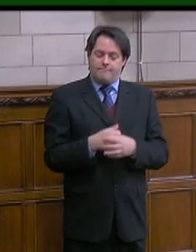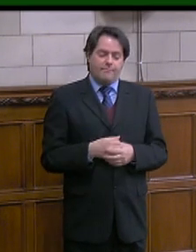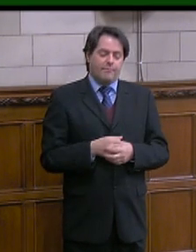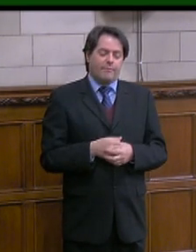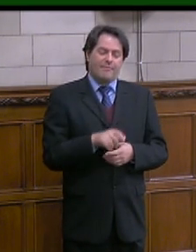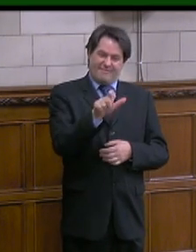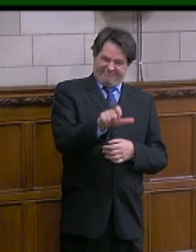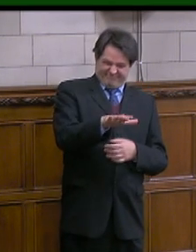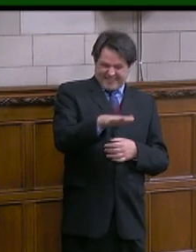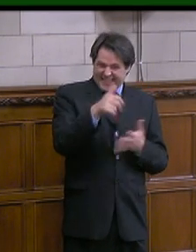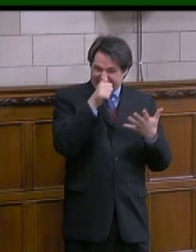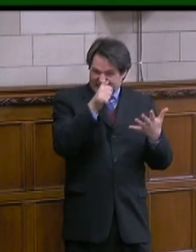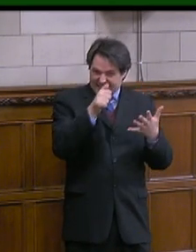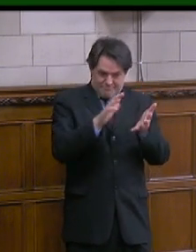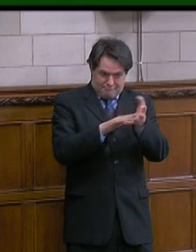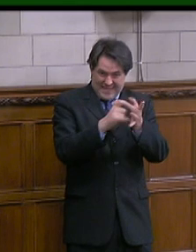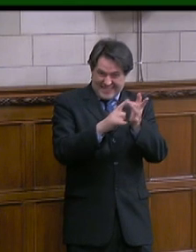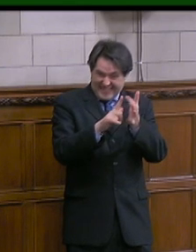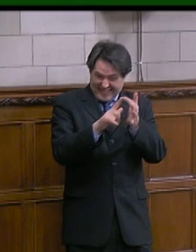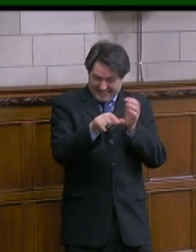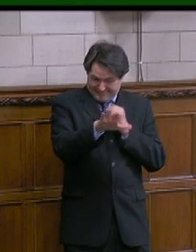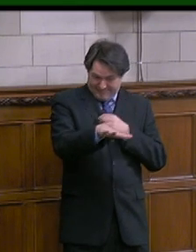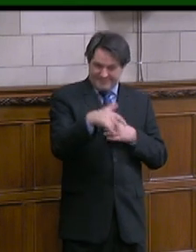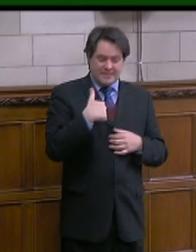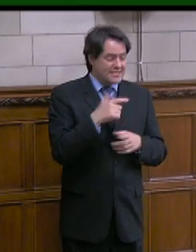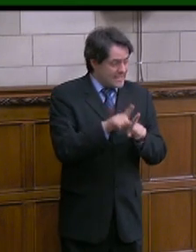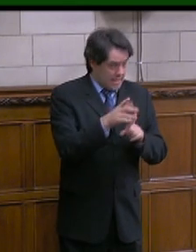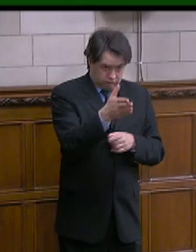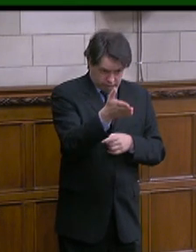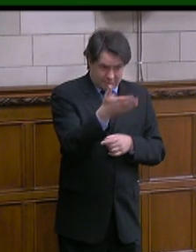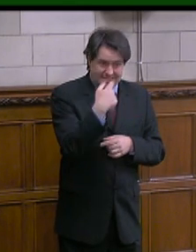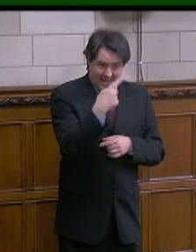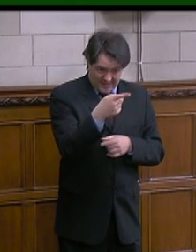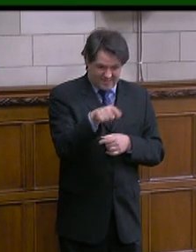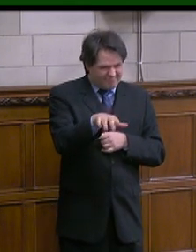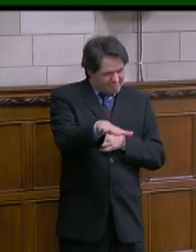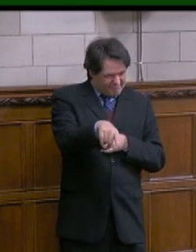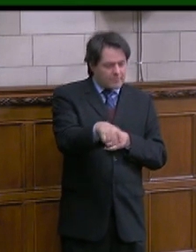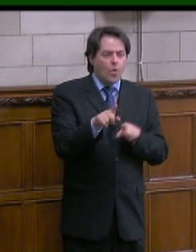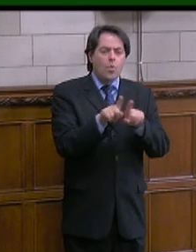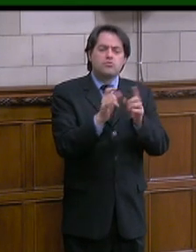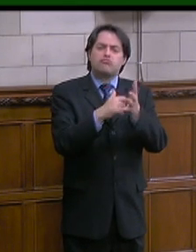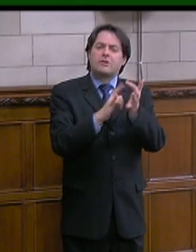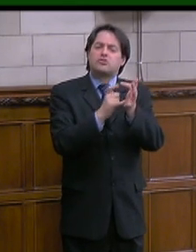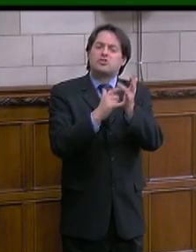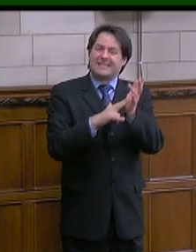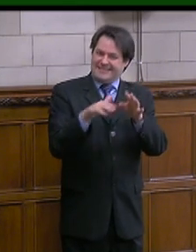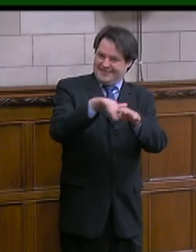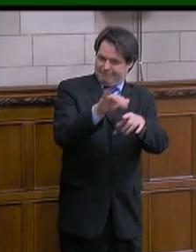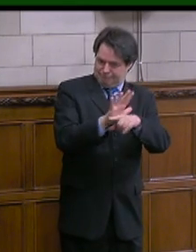Starring six-year-old Maisie Sly and Rachel Shenton, it tells the story of a four-year-old